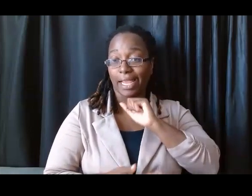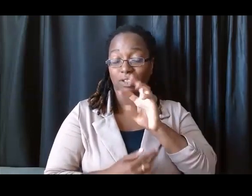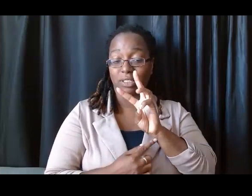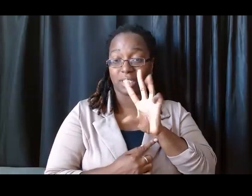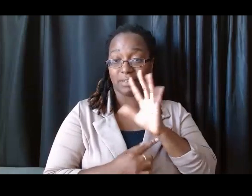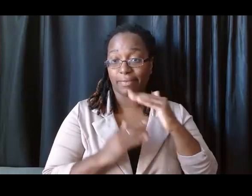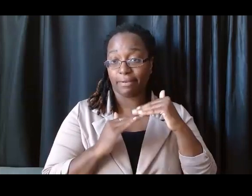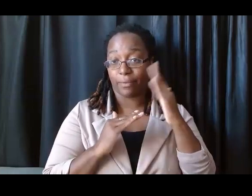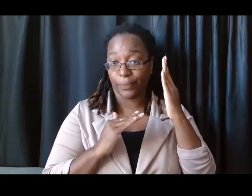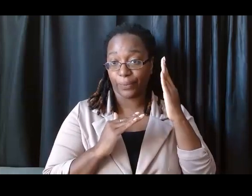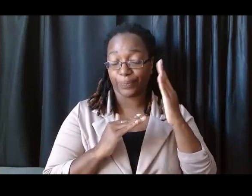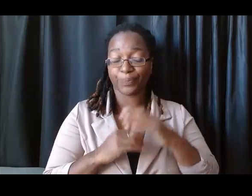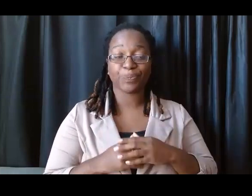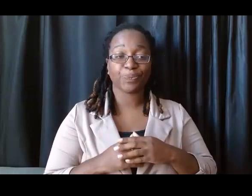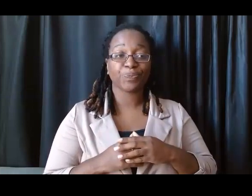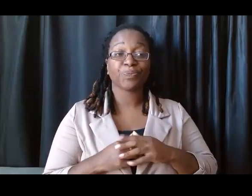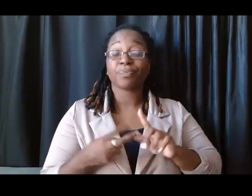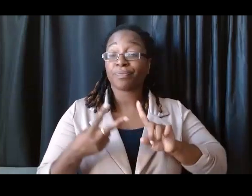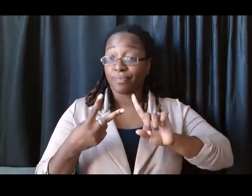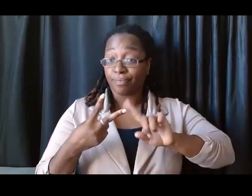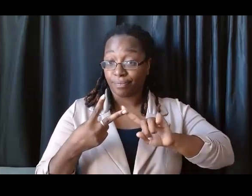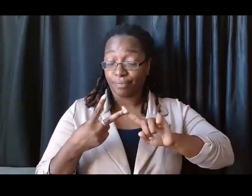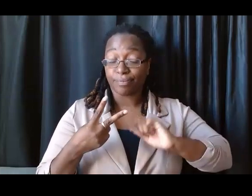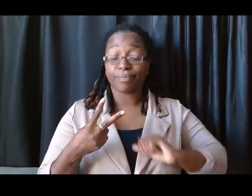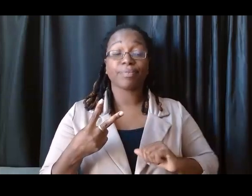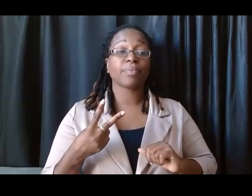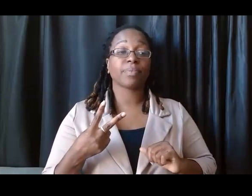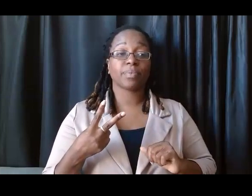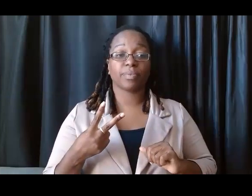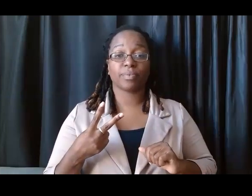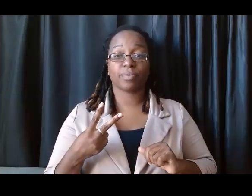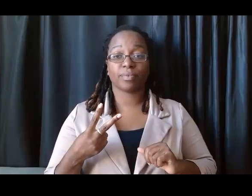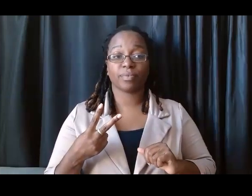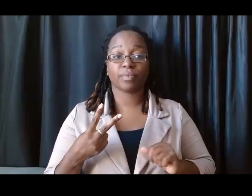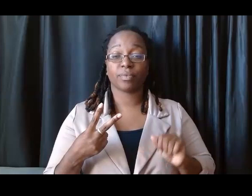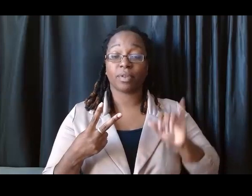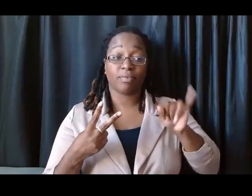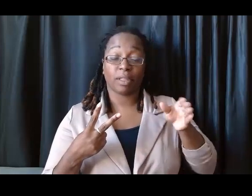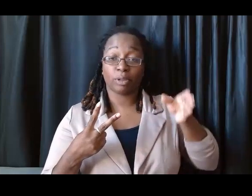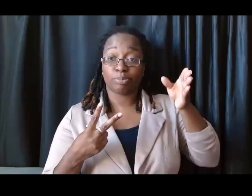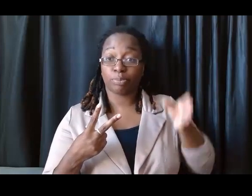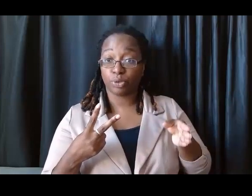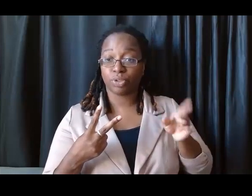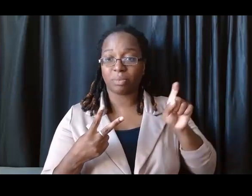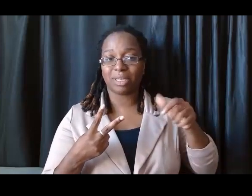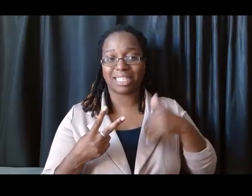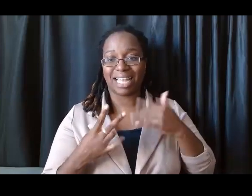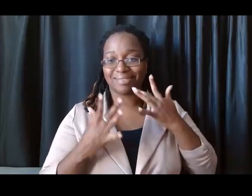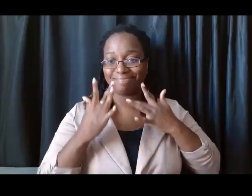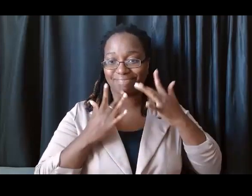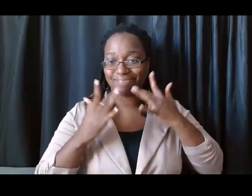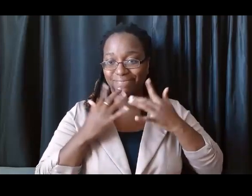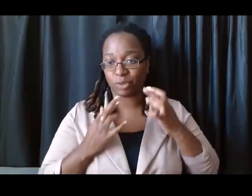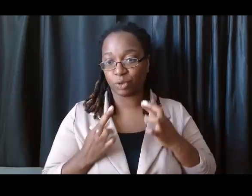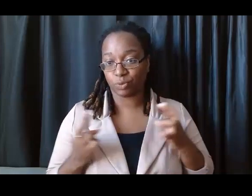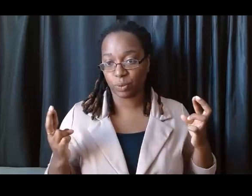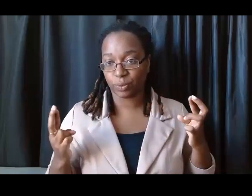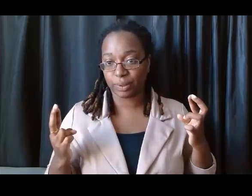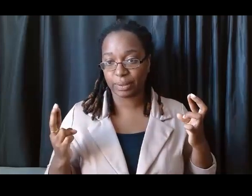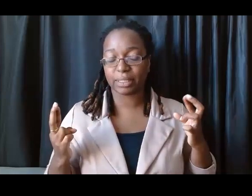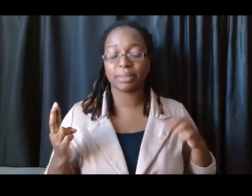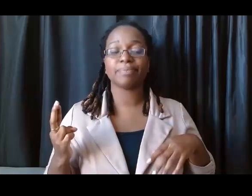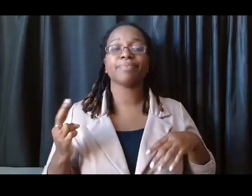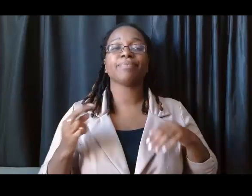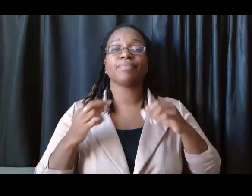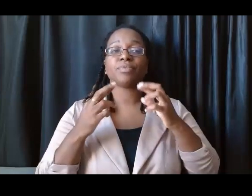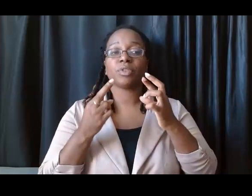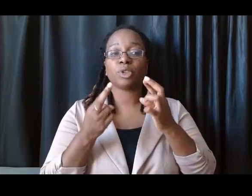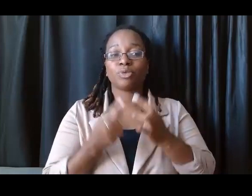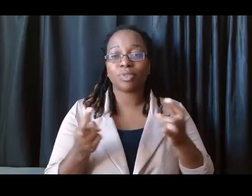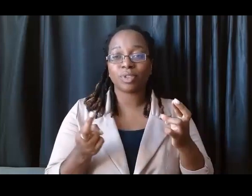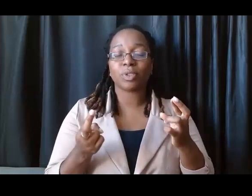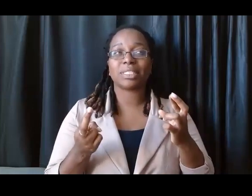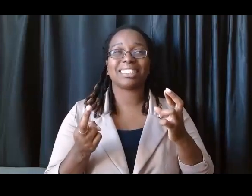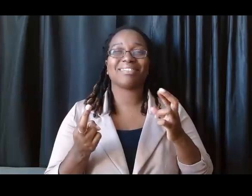The second is that the person must have low resources.